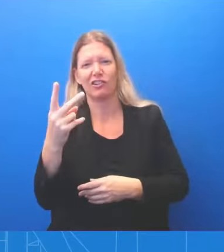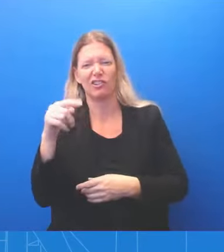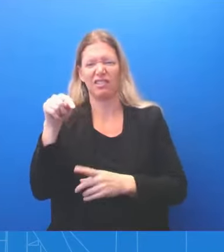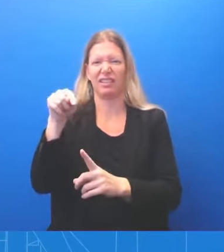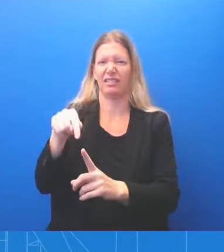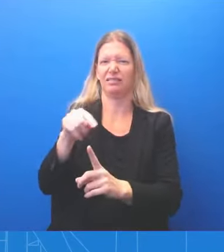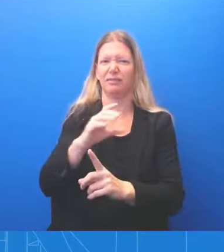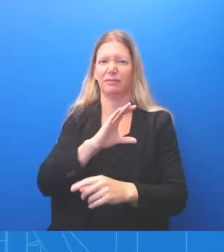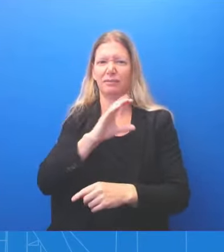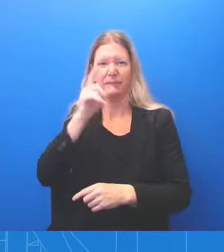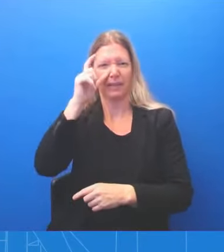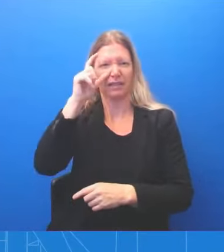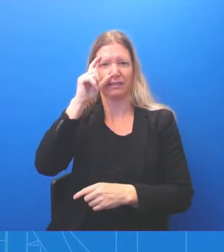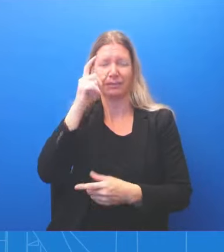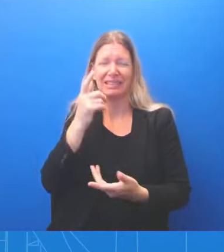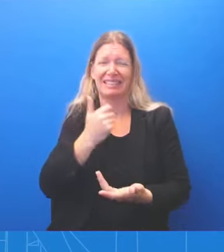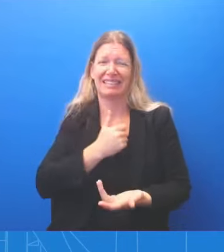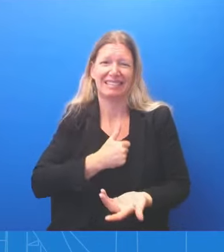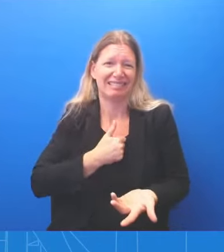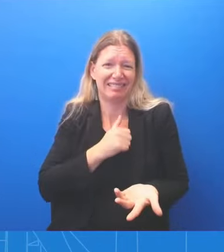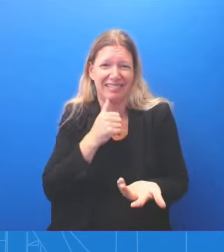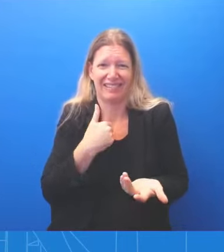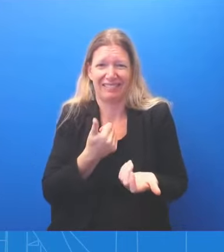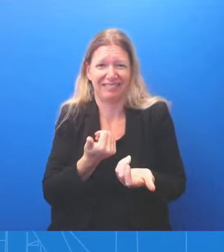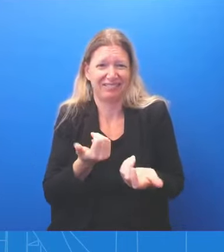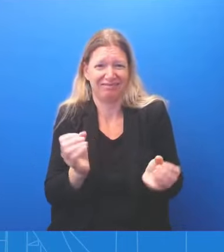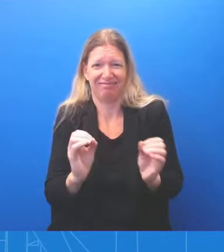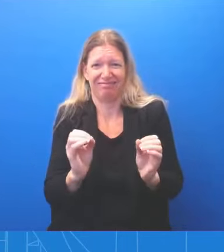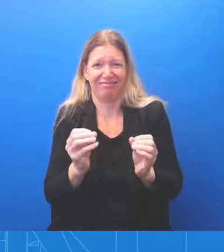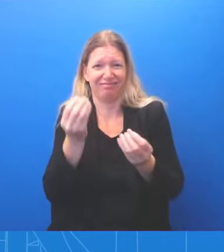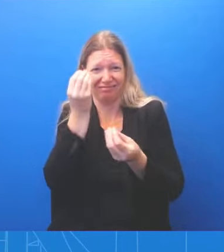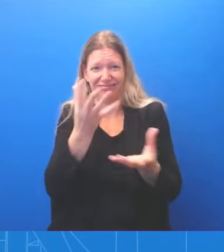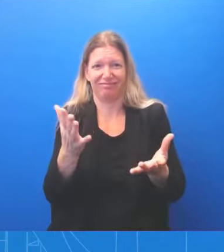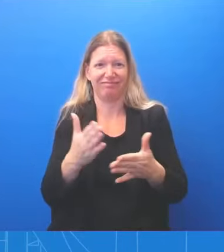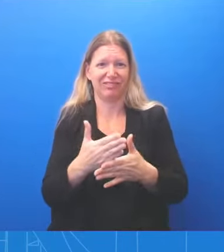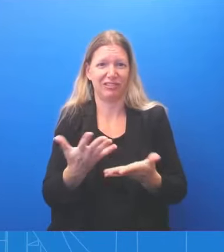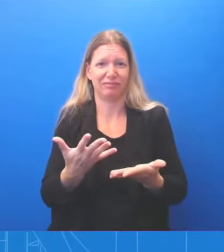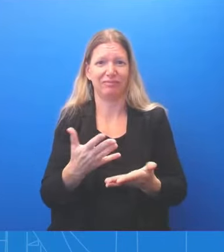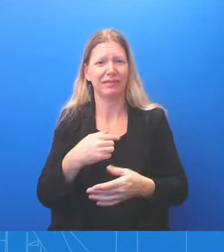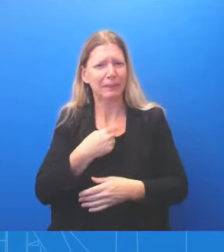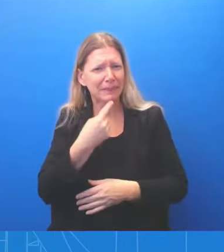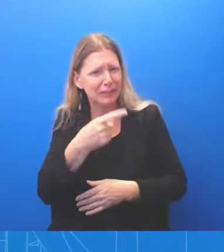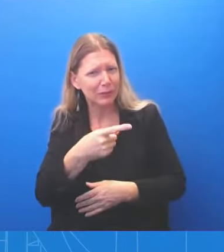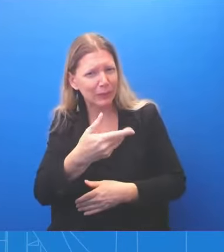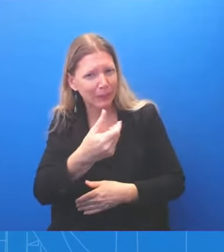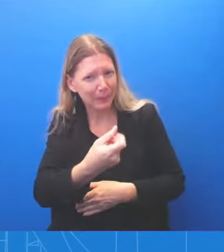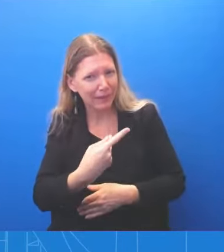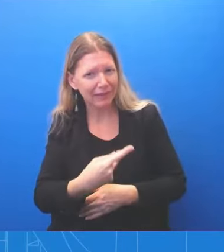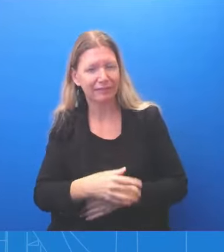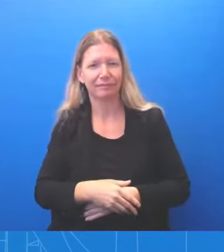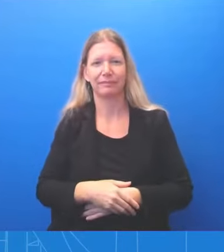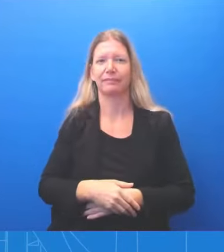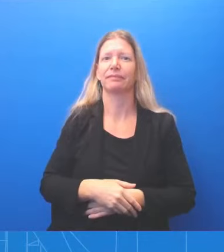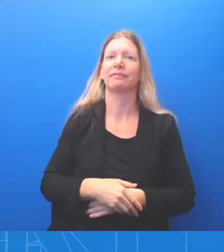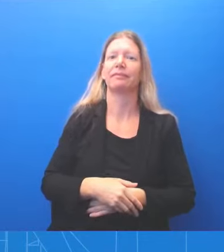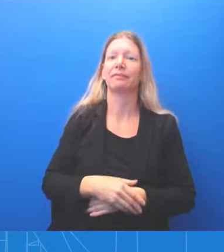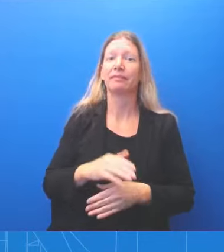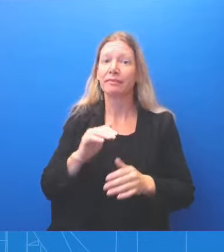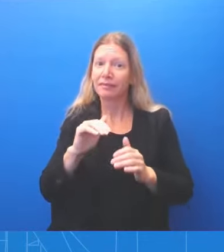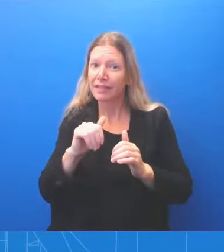as well as so many other Americans across the country who have visited and seen this panda. But I don't have anything to share. I've missed you. Welcome back. The Press: Thank you. It's good to be back. Ms. Jean-Pierre: Yeah? How's baby Karine? The Press: She -- she's good. She --